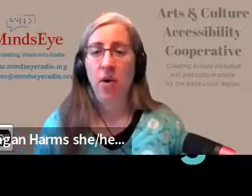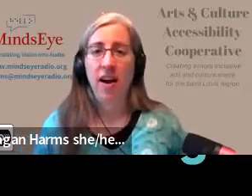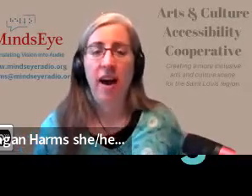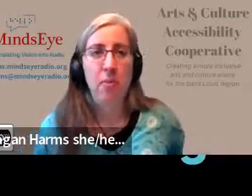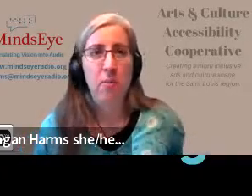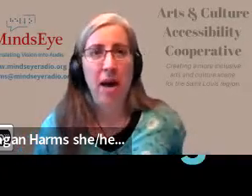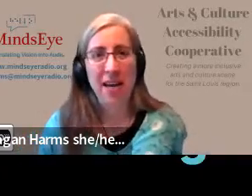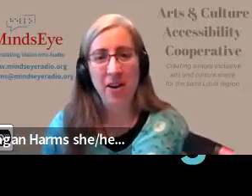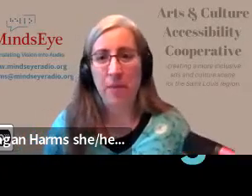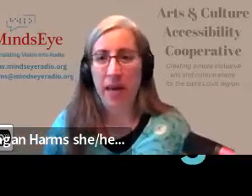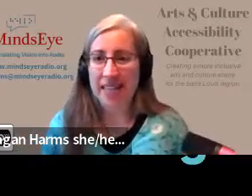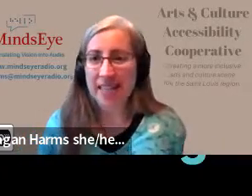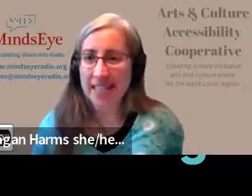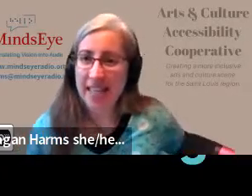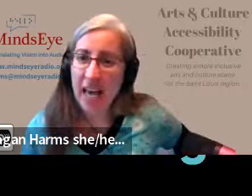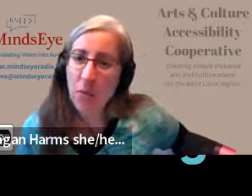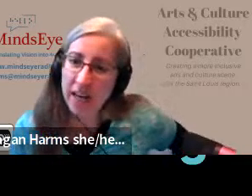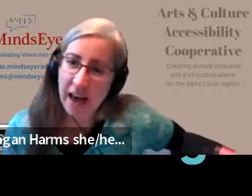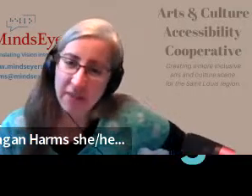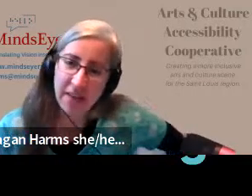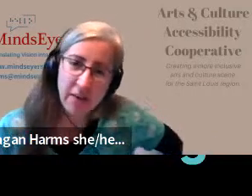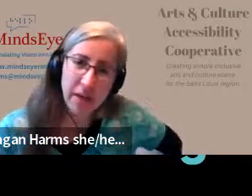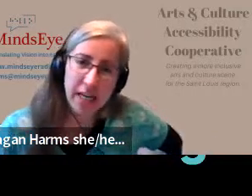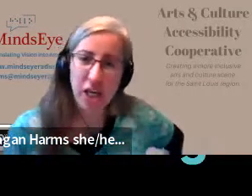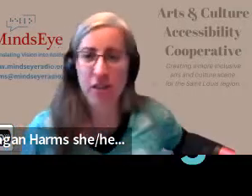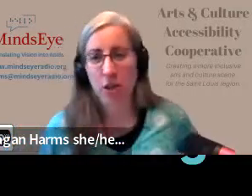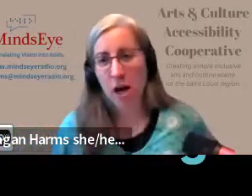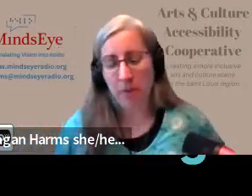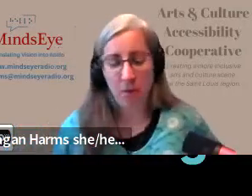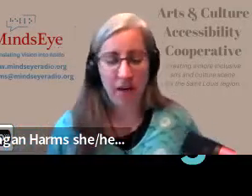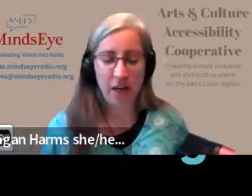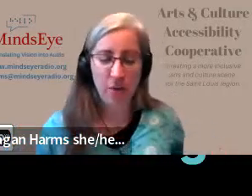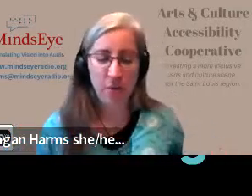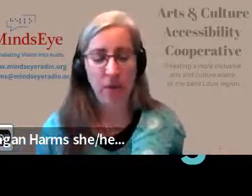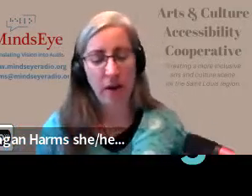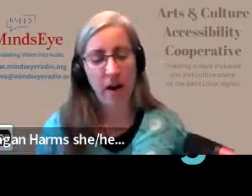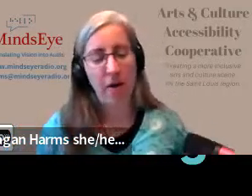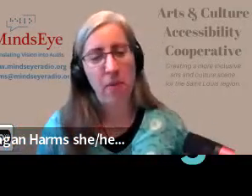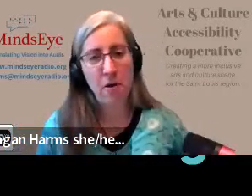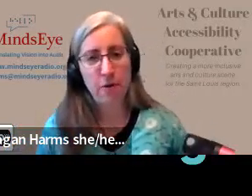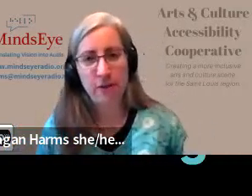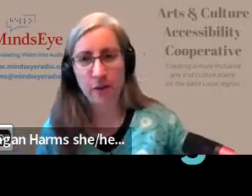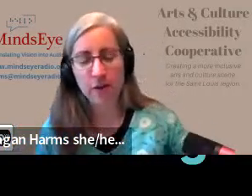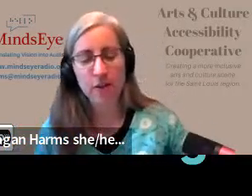our moderator and panelists today. We are going to give everyone a chance to talk. We'll go through their bios first,